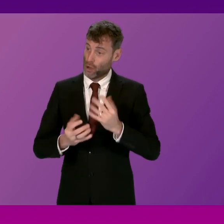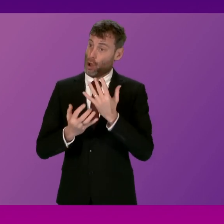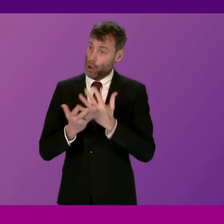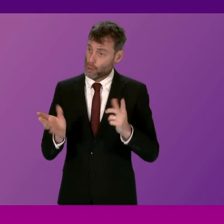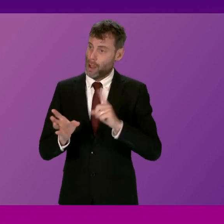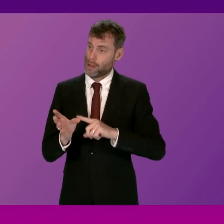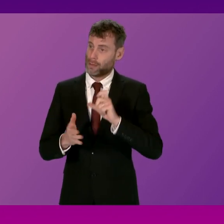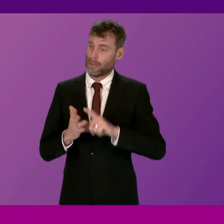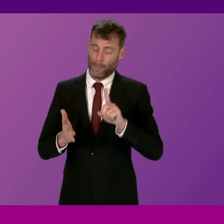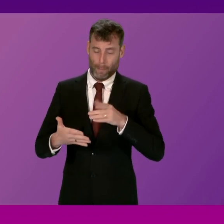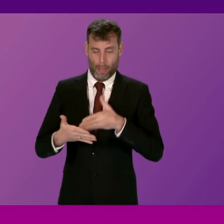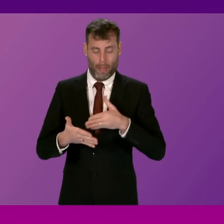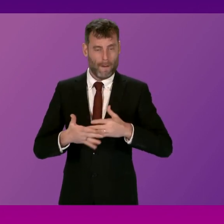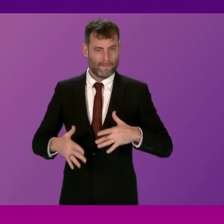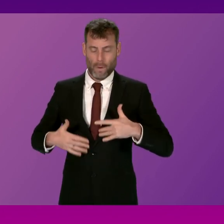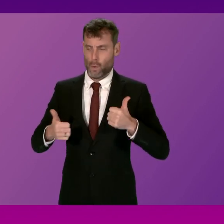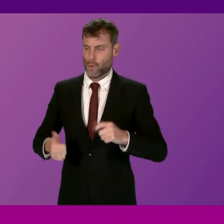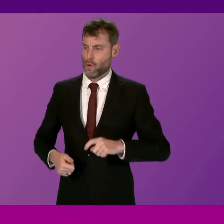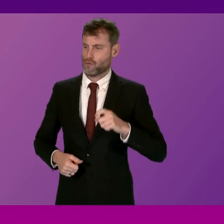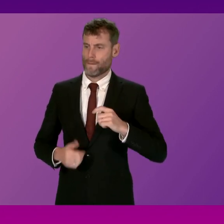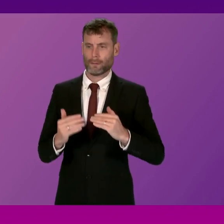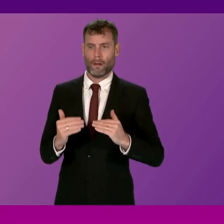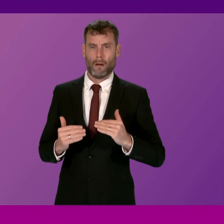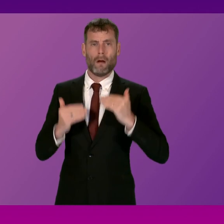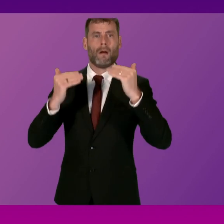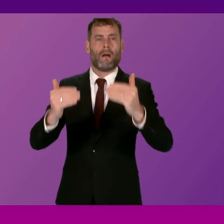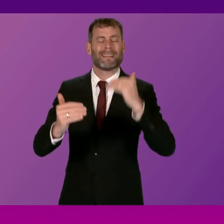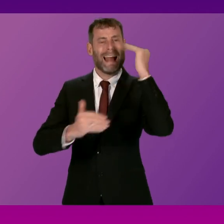that bill and give all young disabled people a right to a transitions plan, but I said